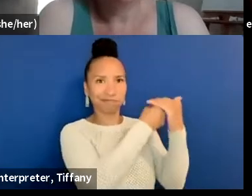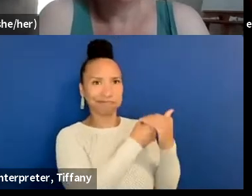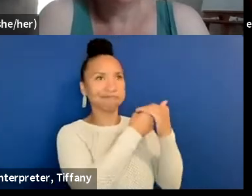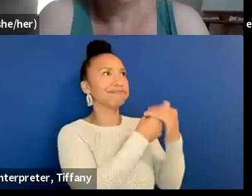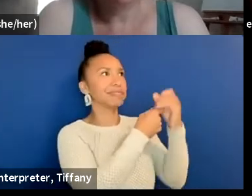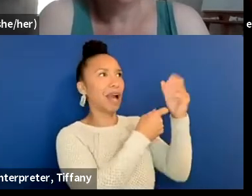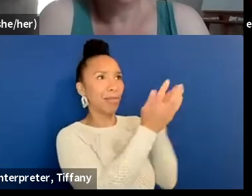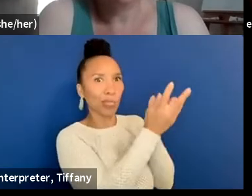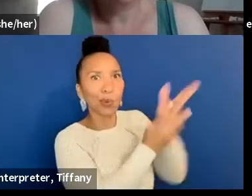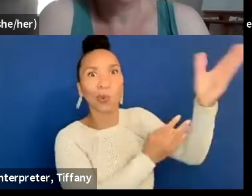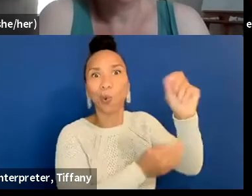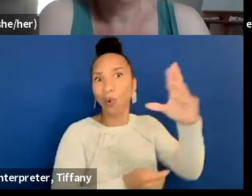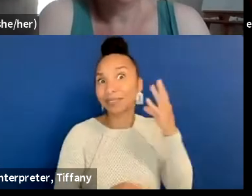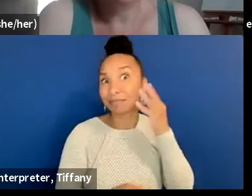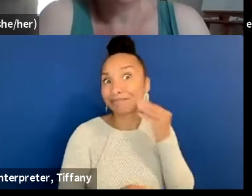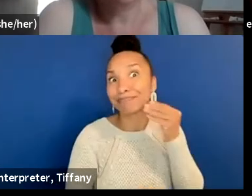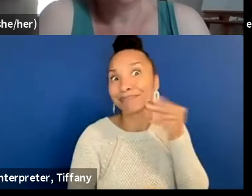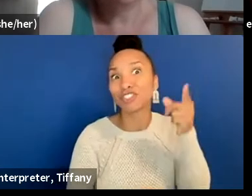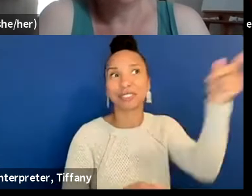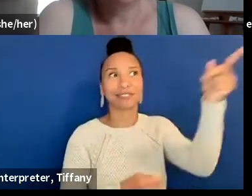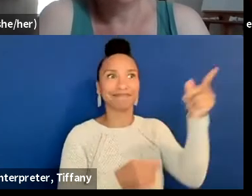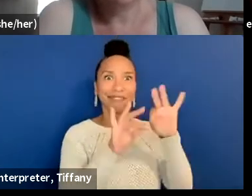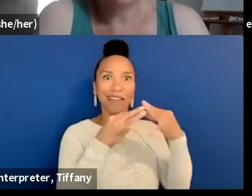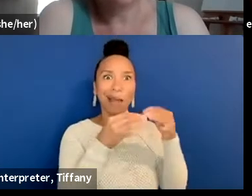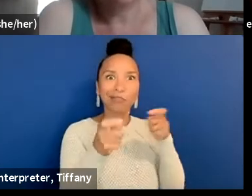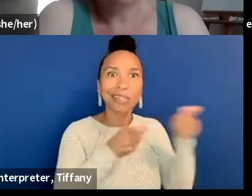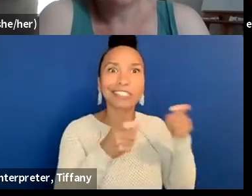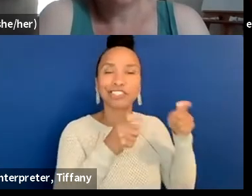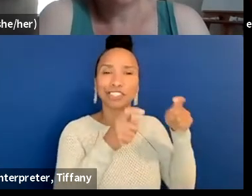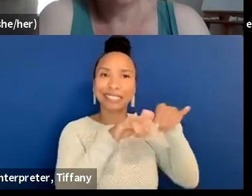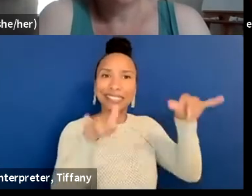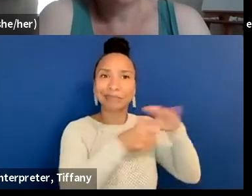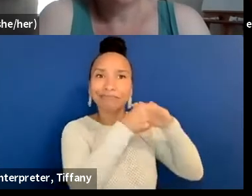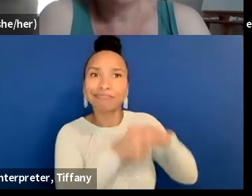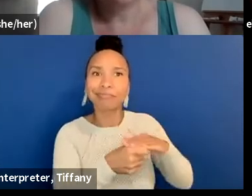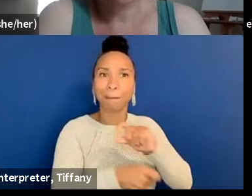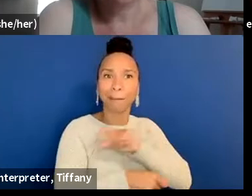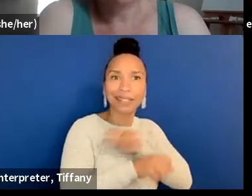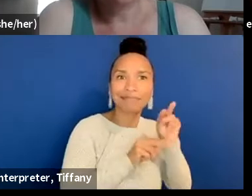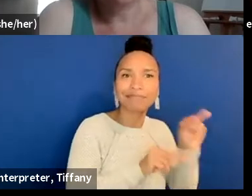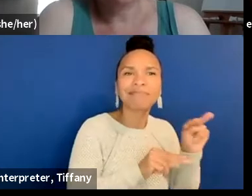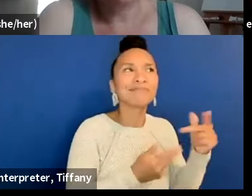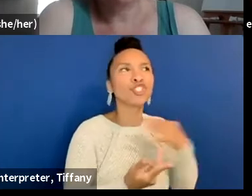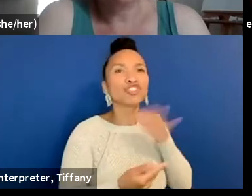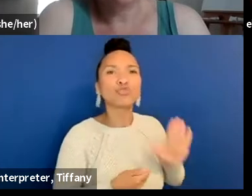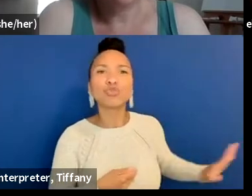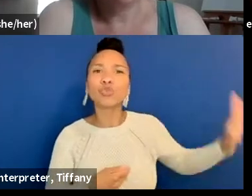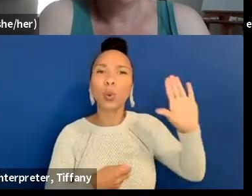Kirya Traber (she/her): While you're thinking about that you can start putting them in the chat as we're talking and I want to ask the panelists what are some experiences you've had with people who have.